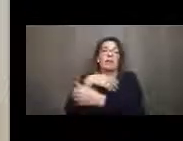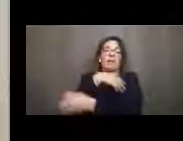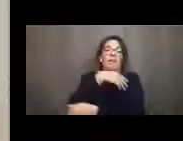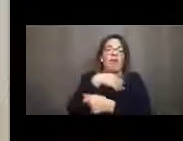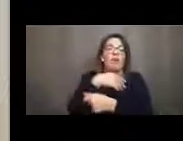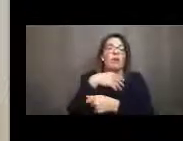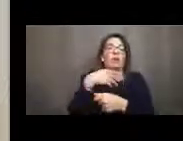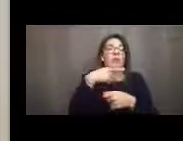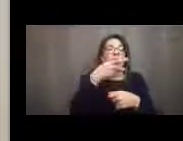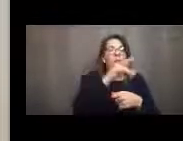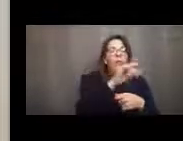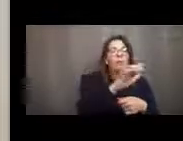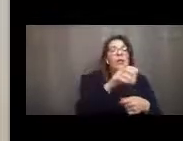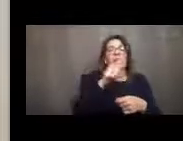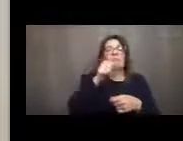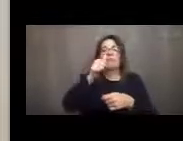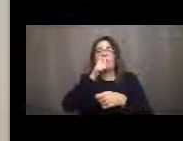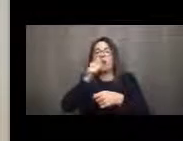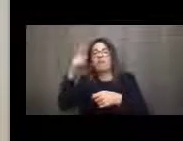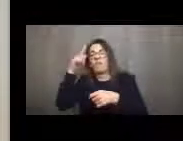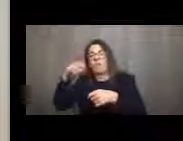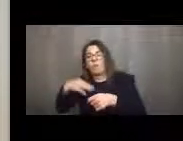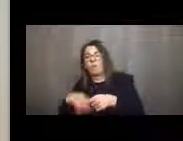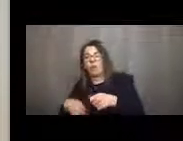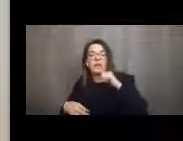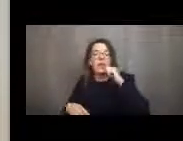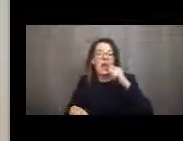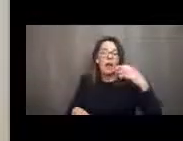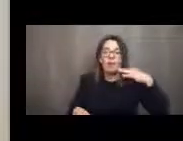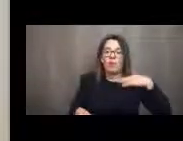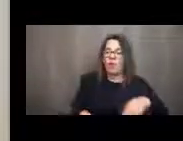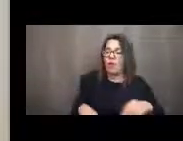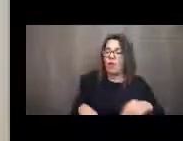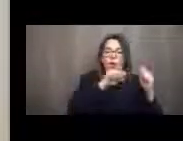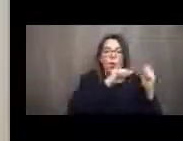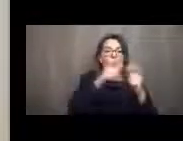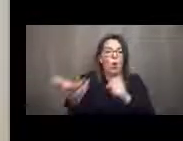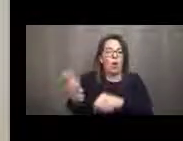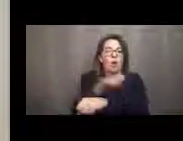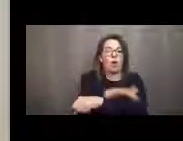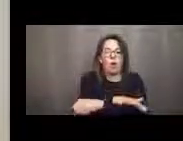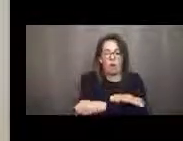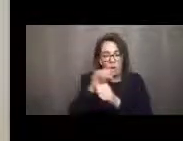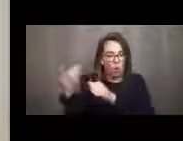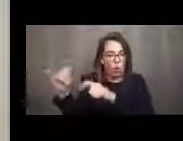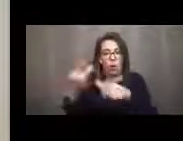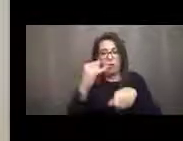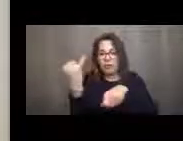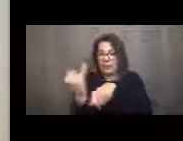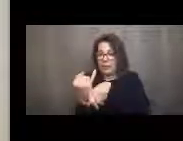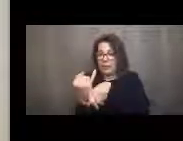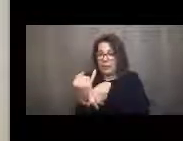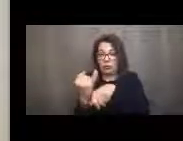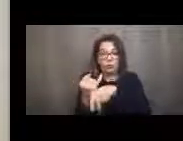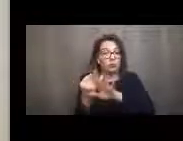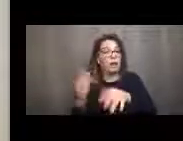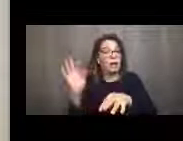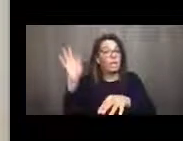public, for-profit, not-for-profit institutions. It does not cover federal agencies.